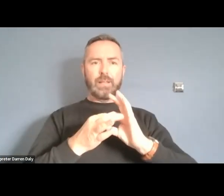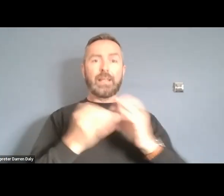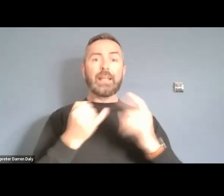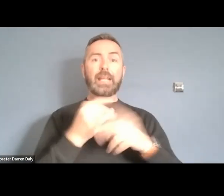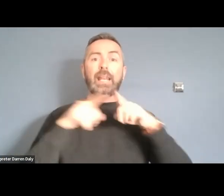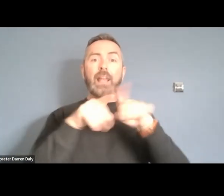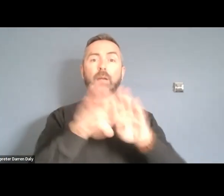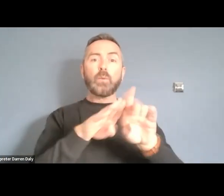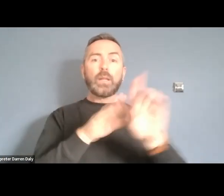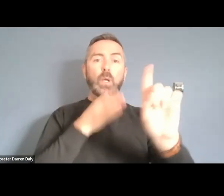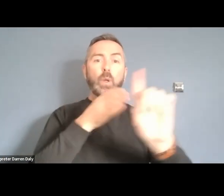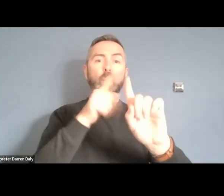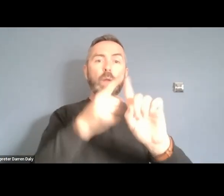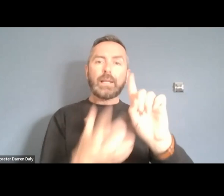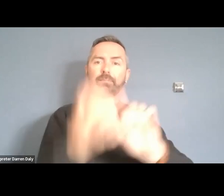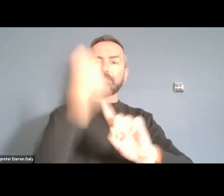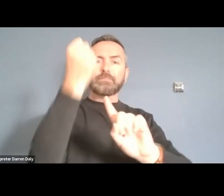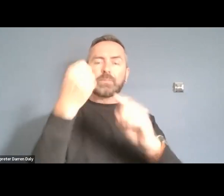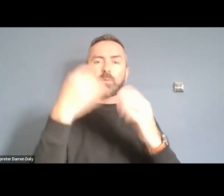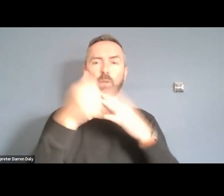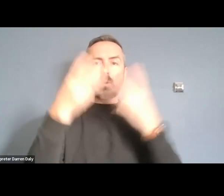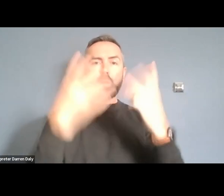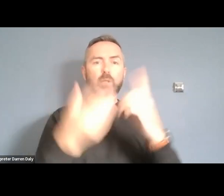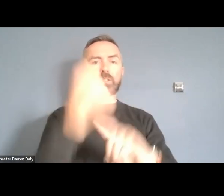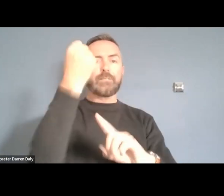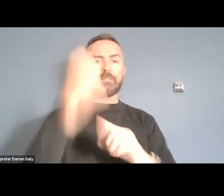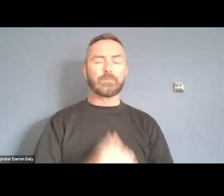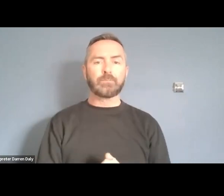I think the testimony that Tony and Catherine and Orla gave is really